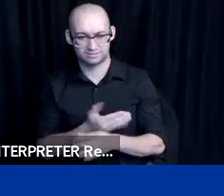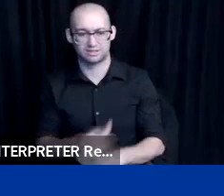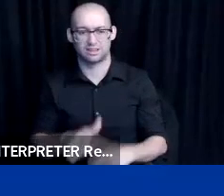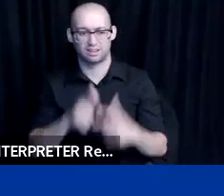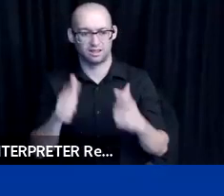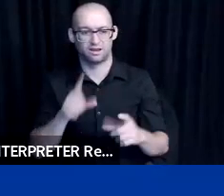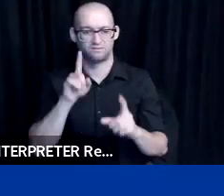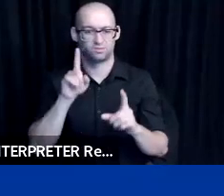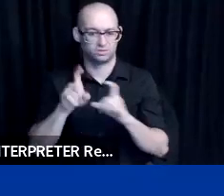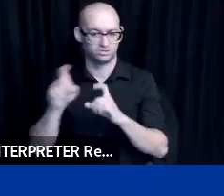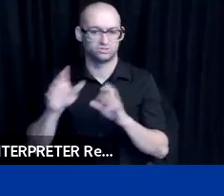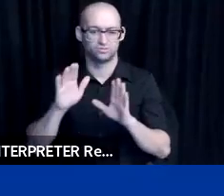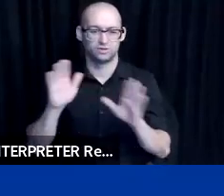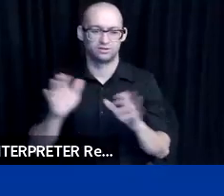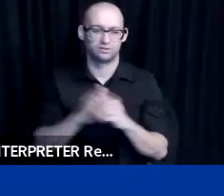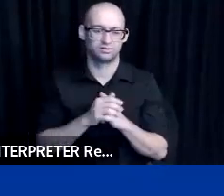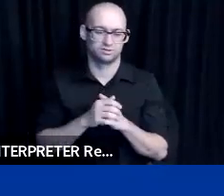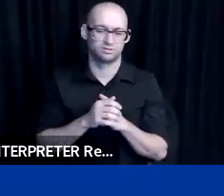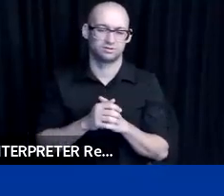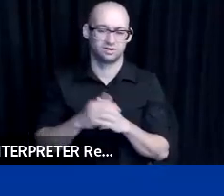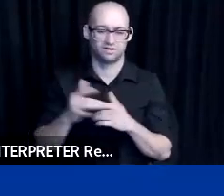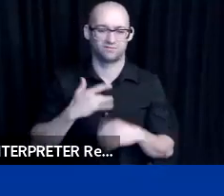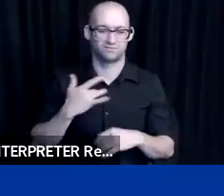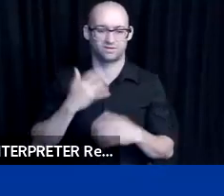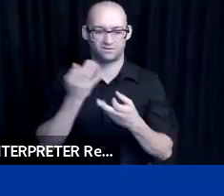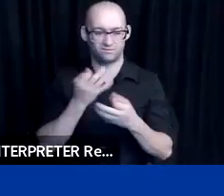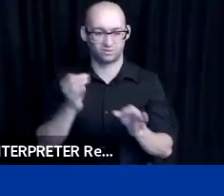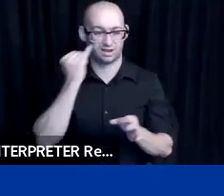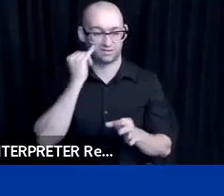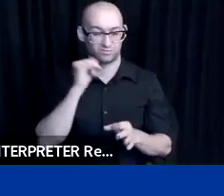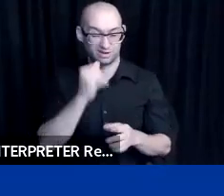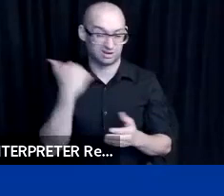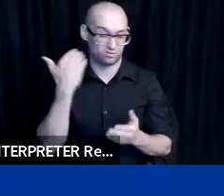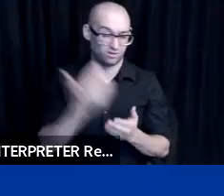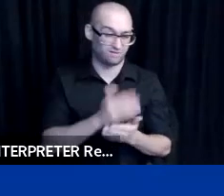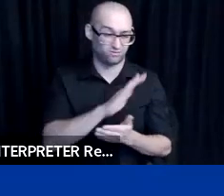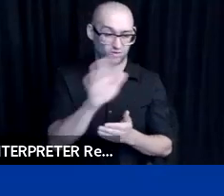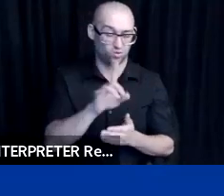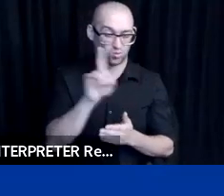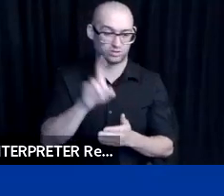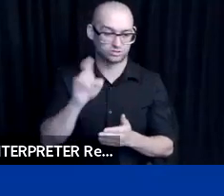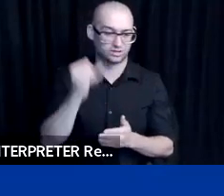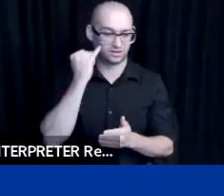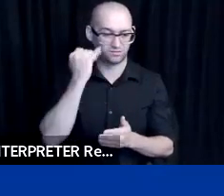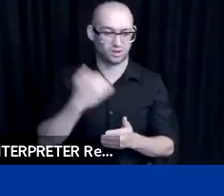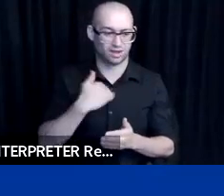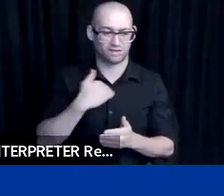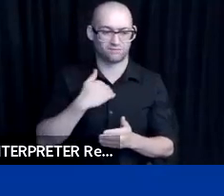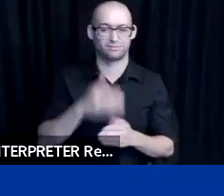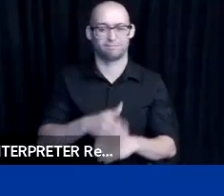Please feel free if we didn't get to your question, or there's some follow up ideas or barriers that you'd like to talk about. Please send an email to the team